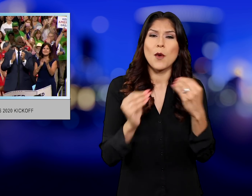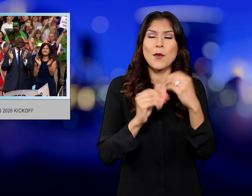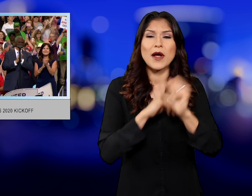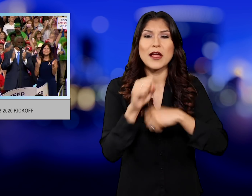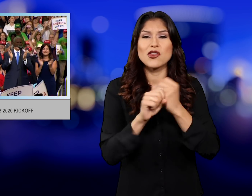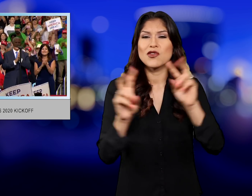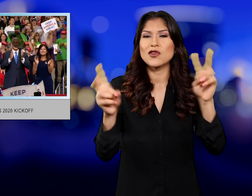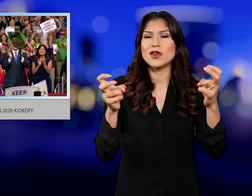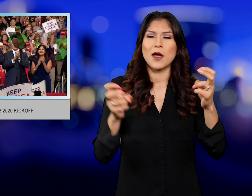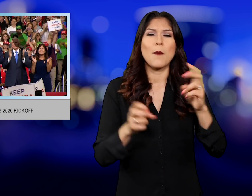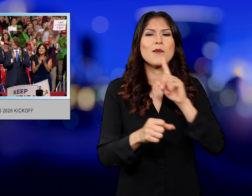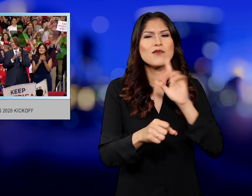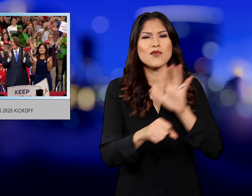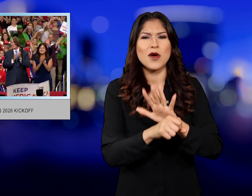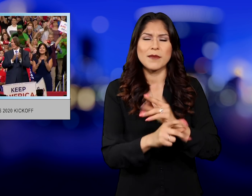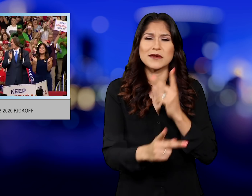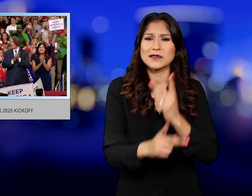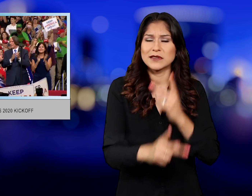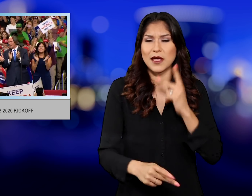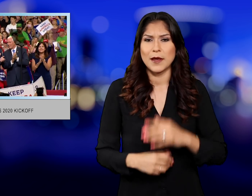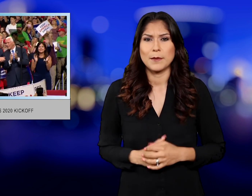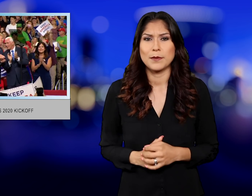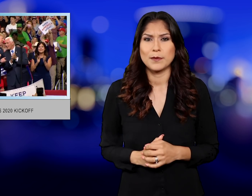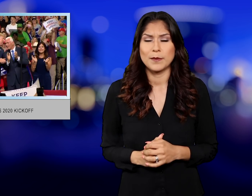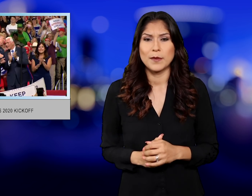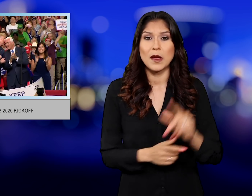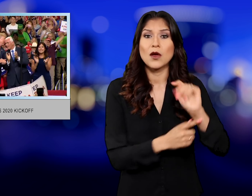and 4 more years of promises kept.